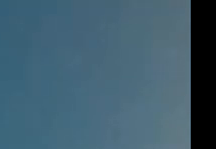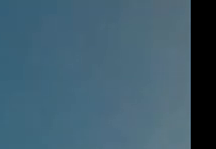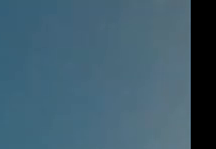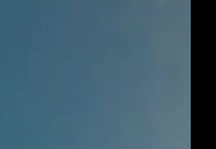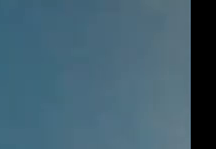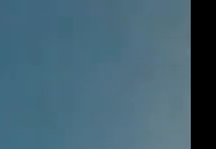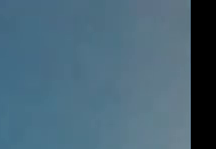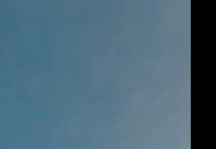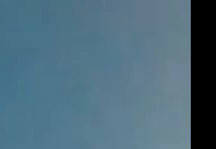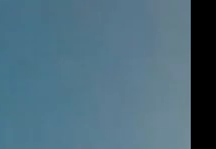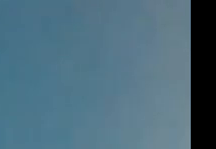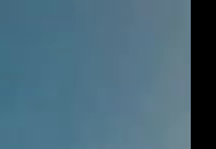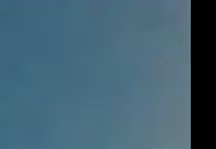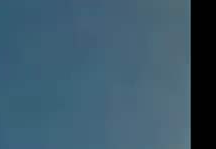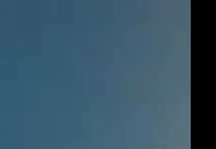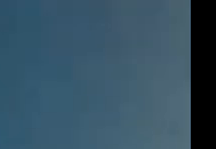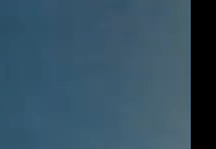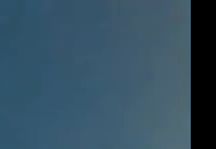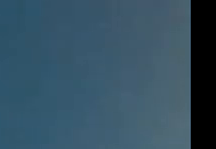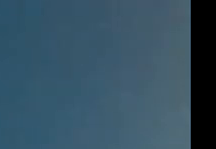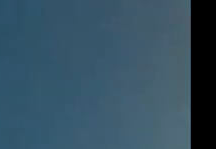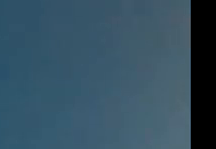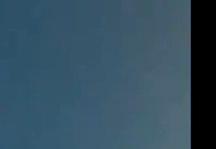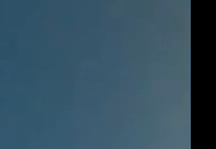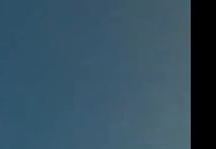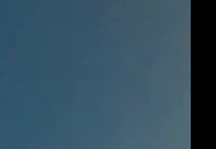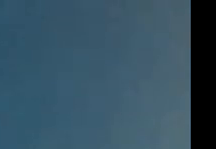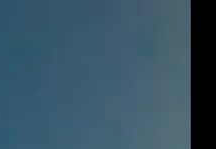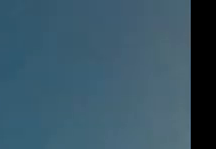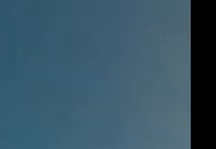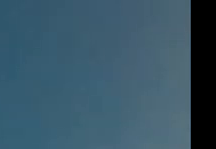And we often give those warnings to give people the option